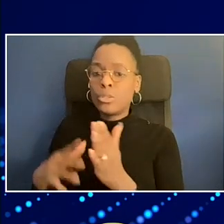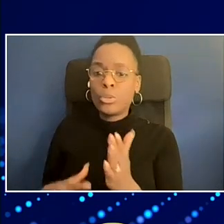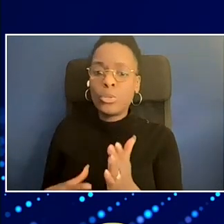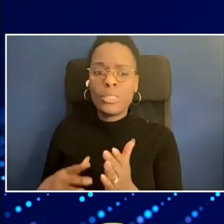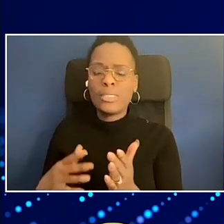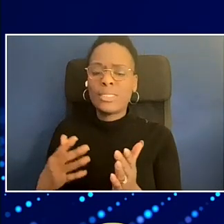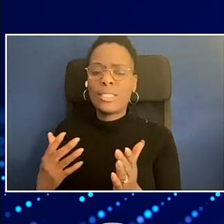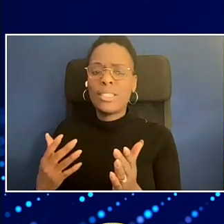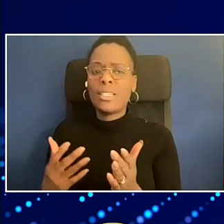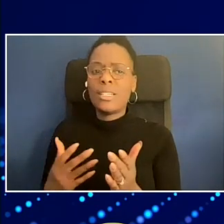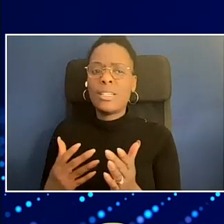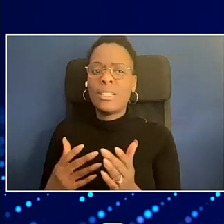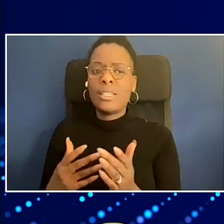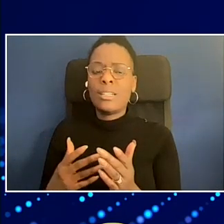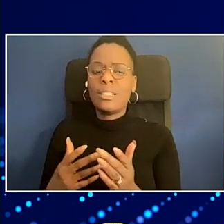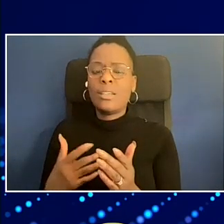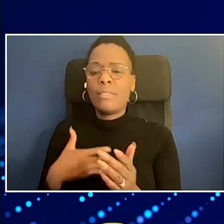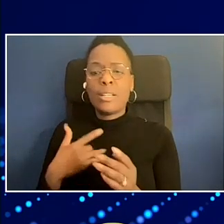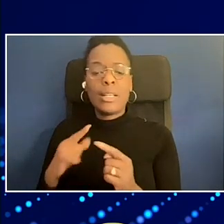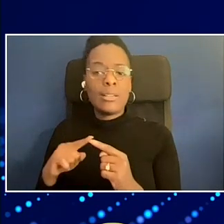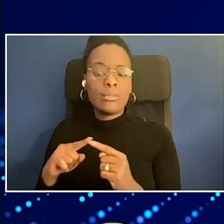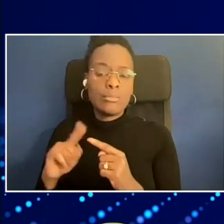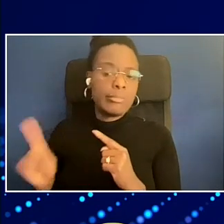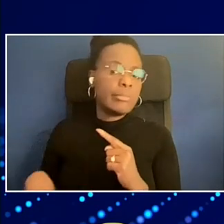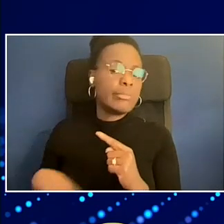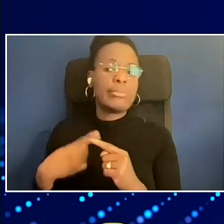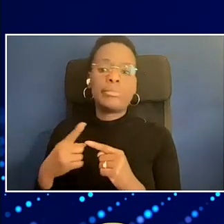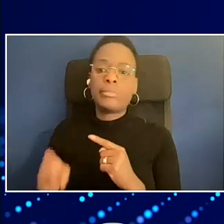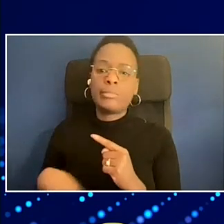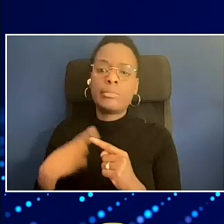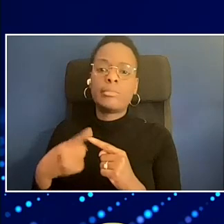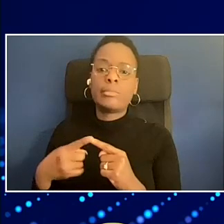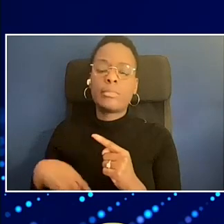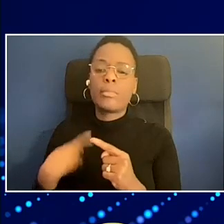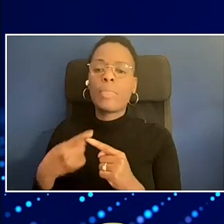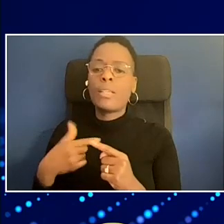around the circle here. So I would be very interested, though, in,